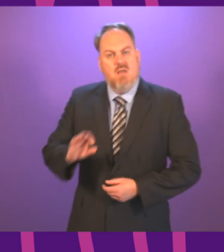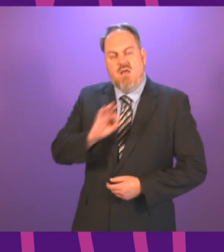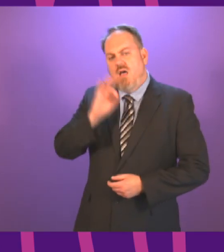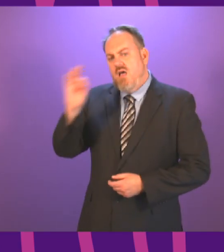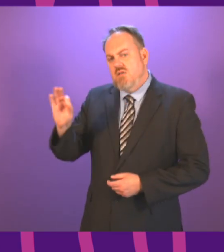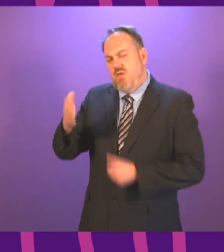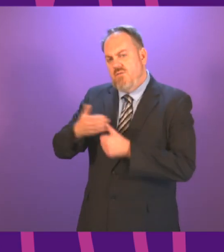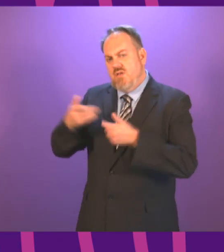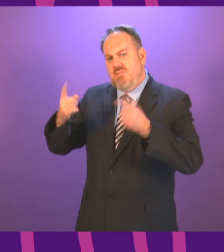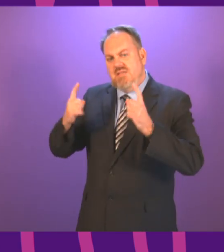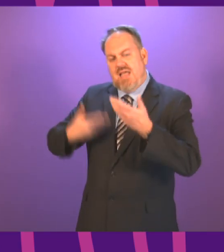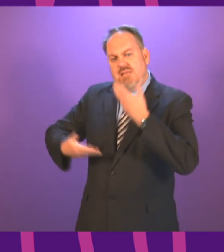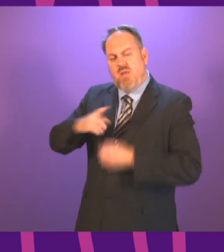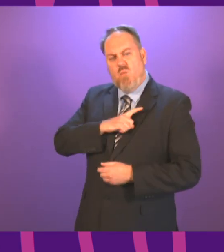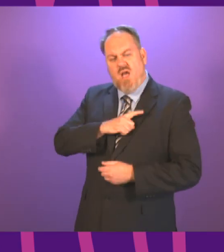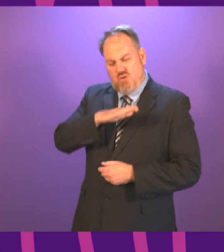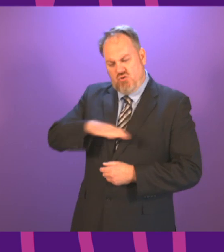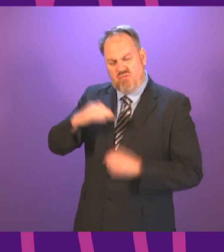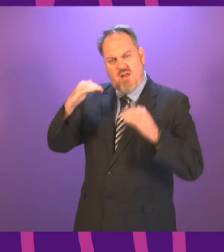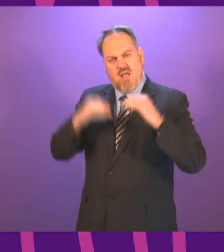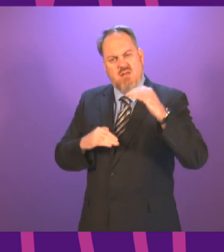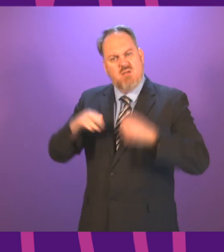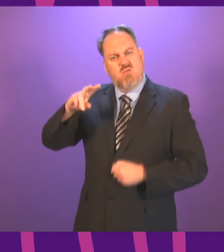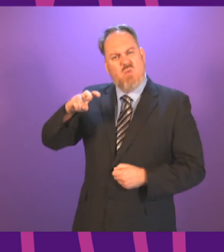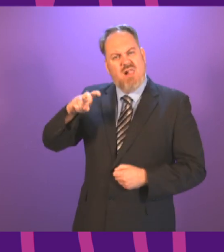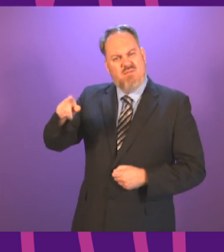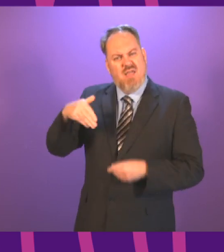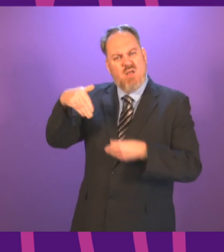Can the First Minister clarify the rationale for why children under 12 are included in